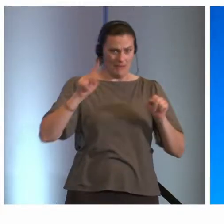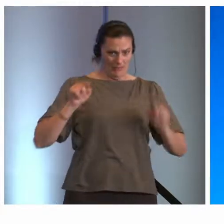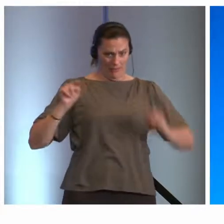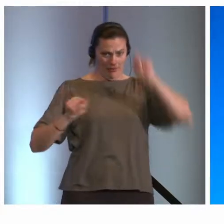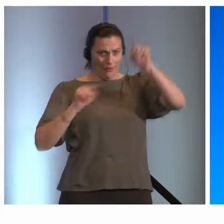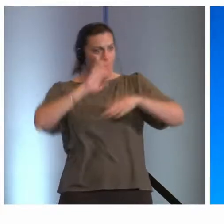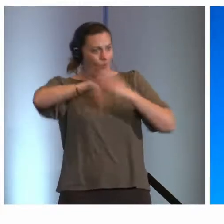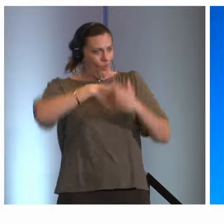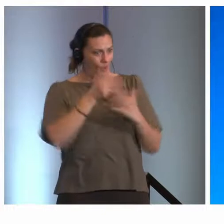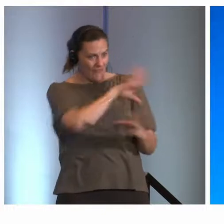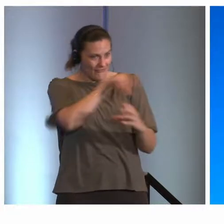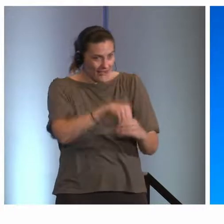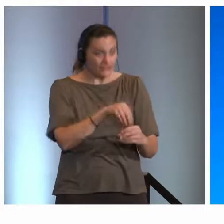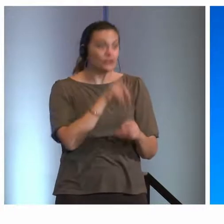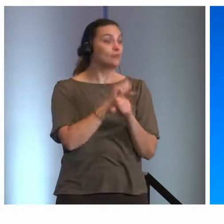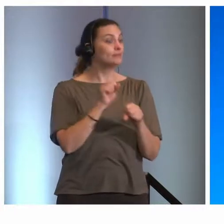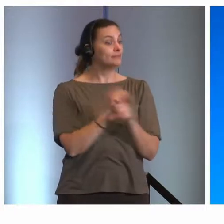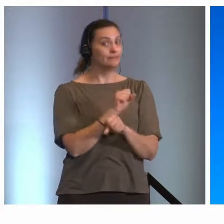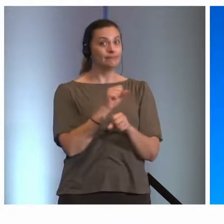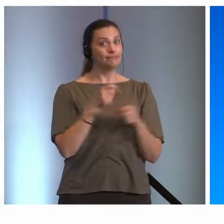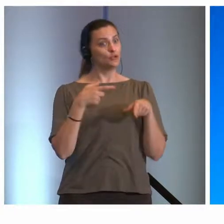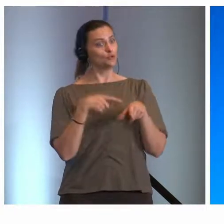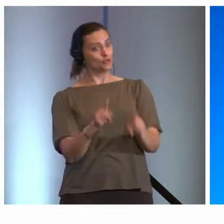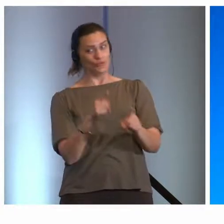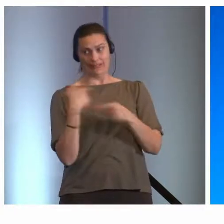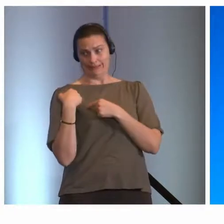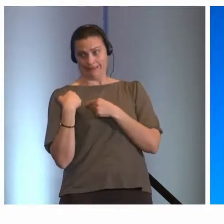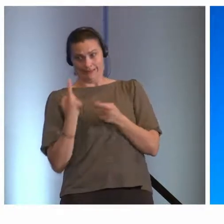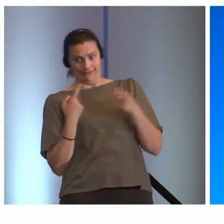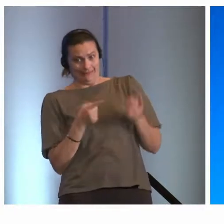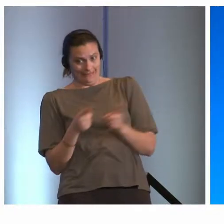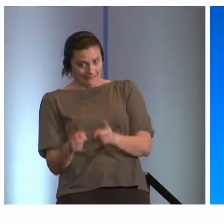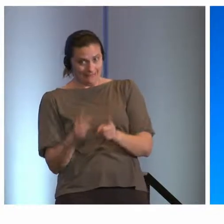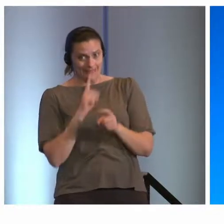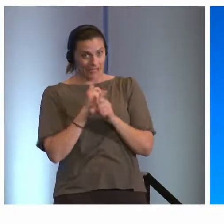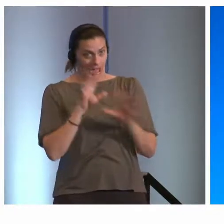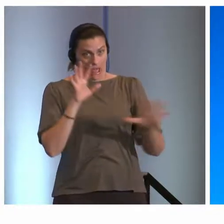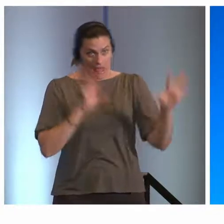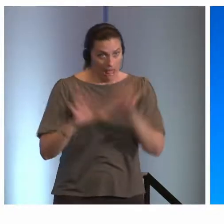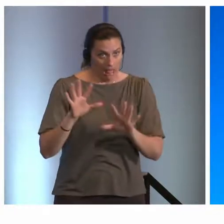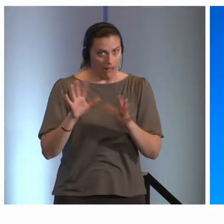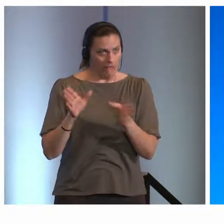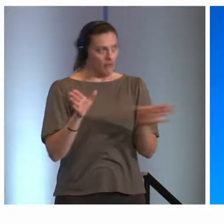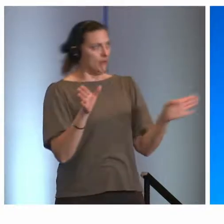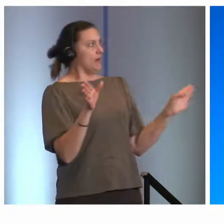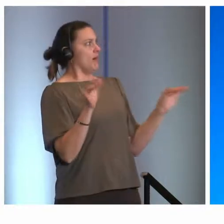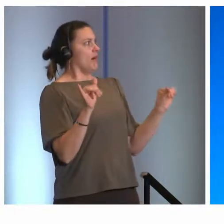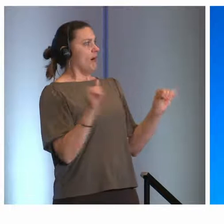Canada and Italy and Mexico, so this is just, really turned into something, somewhat of a blessing, during this -- you